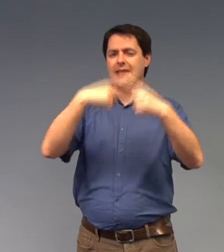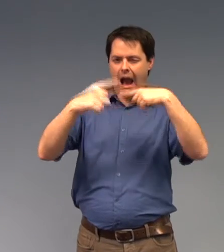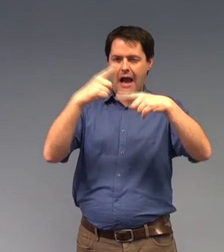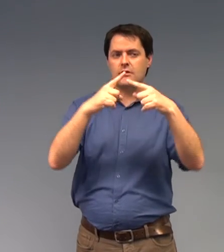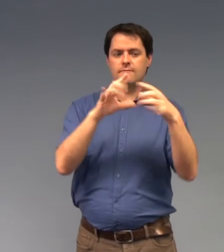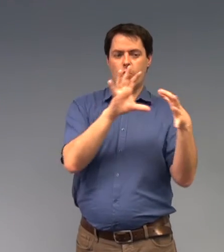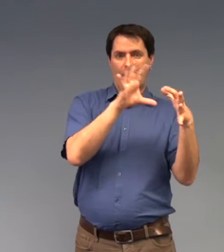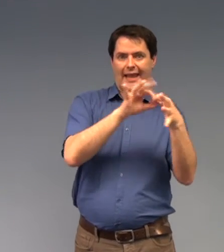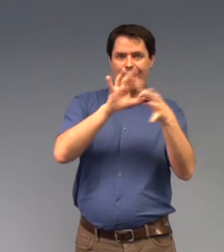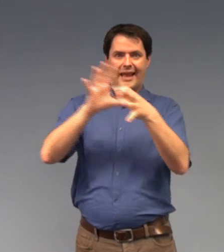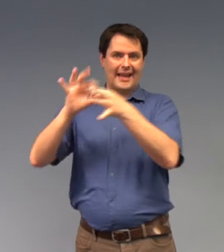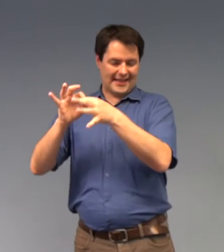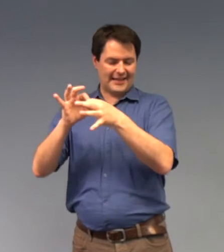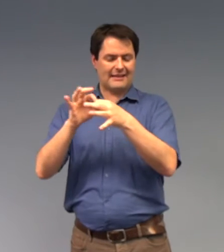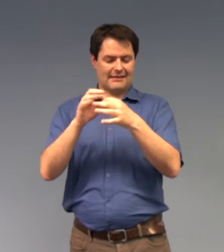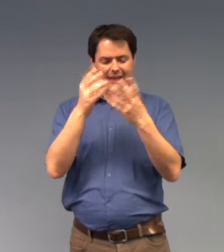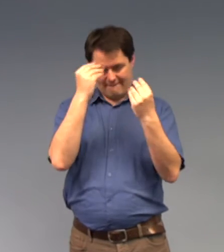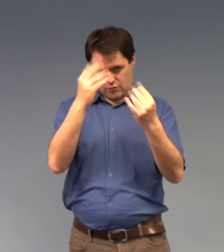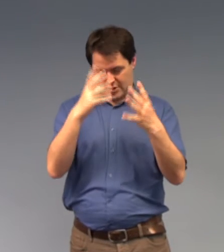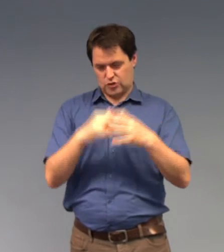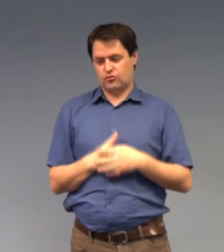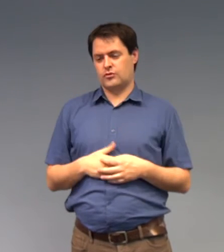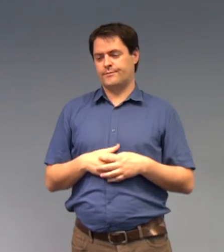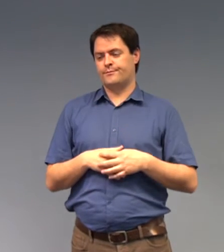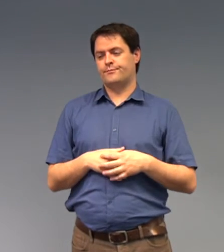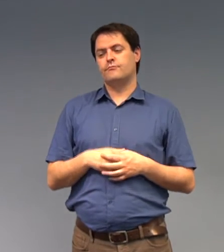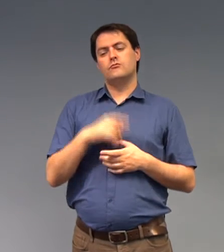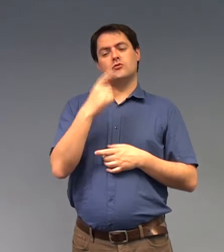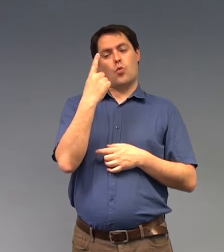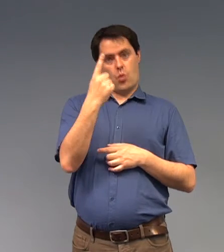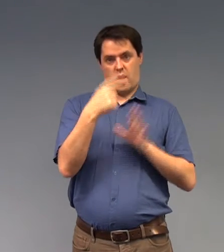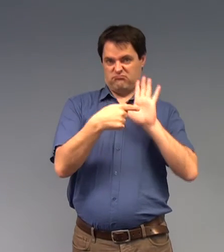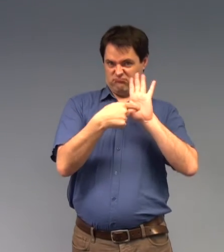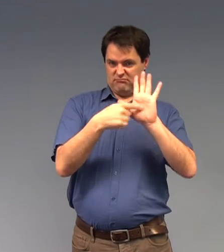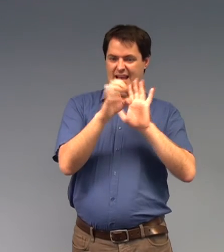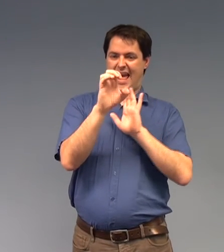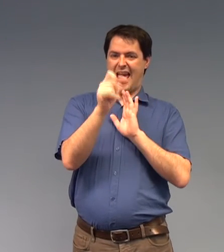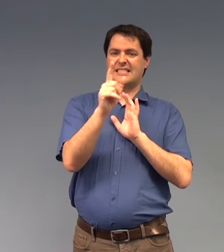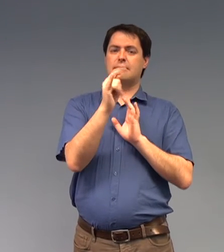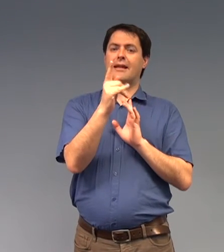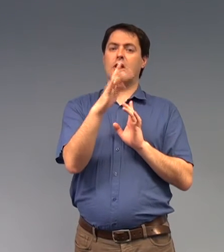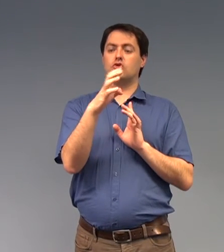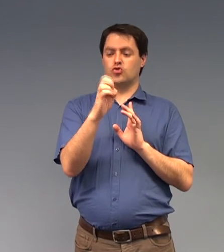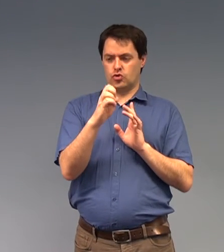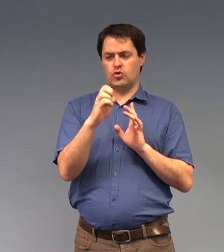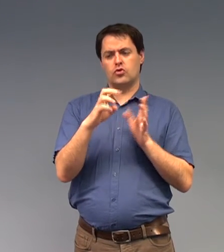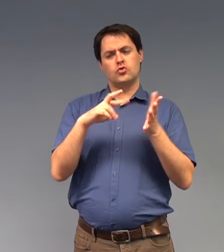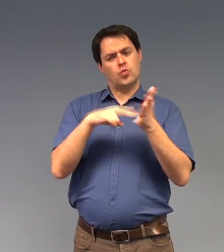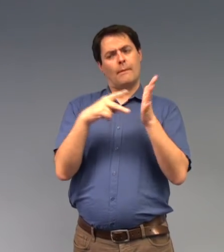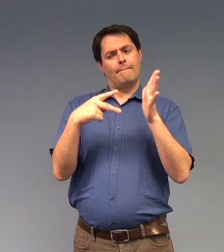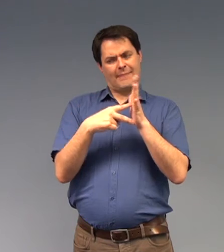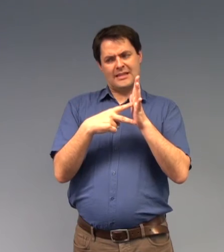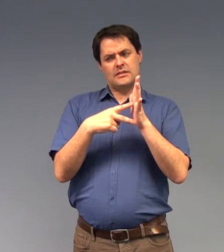But one of the other ways that we saw the translators relay information